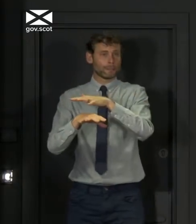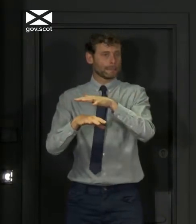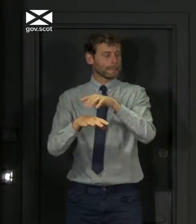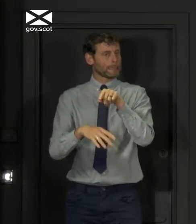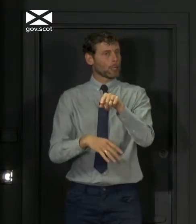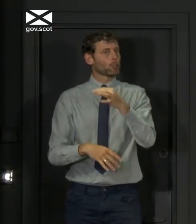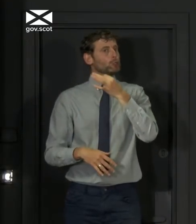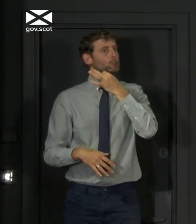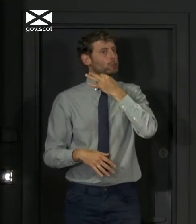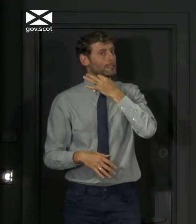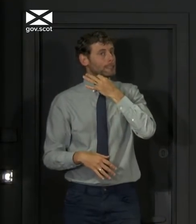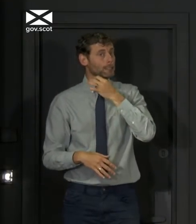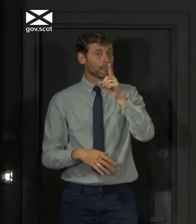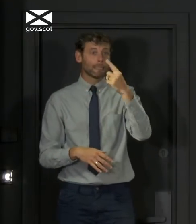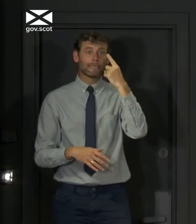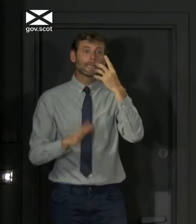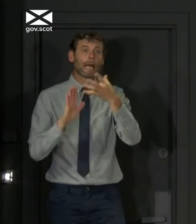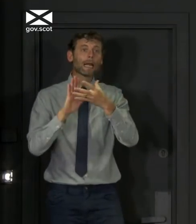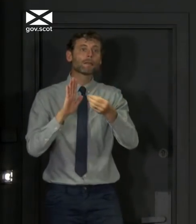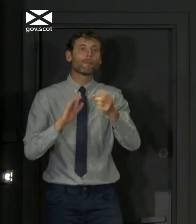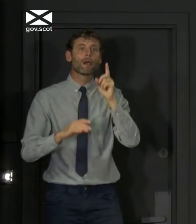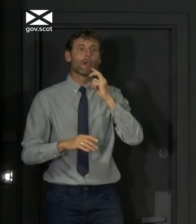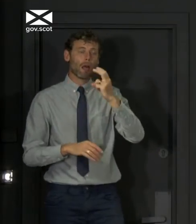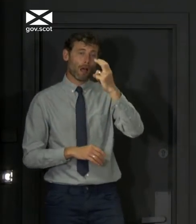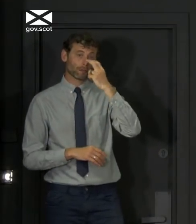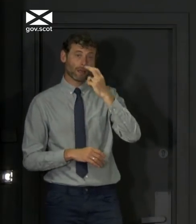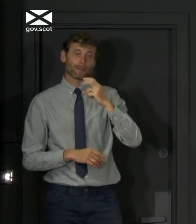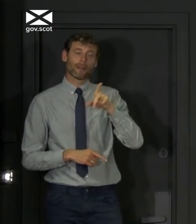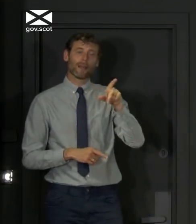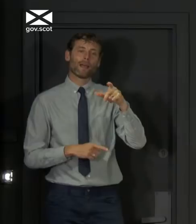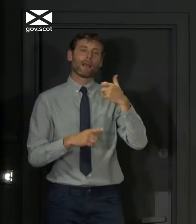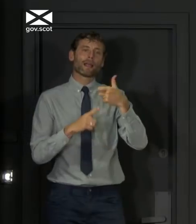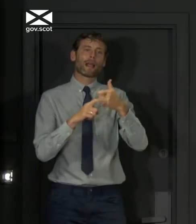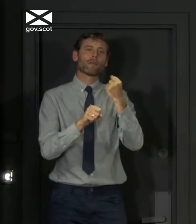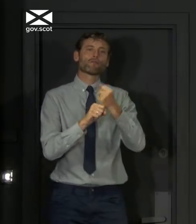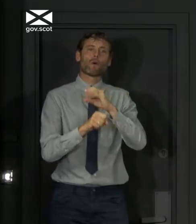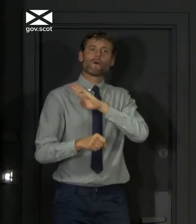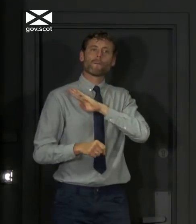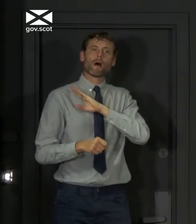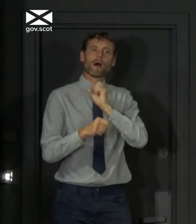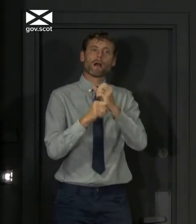We saw an example of that last night in Kelvingrove Park in Glasgow. And while I understand, and